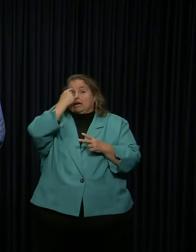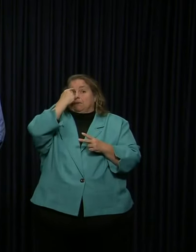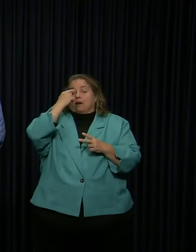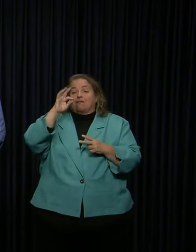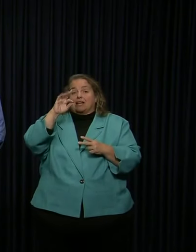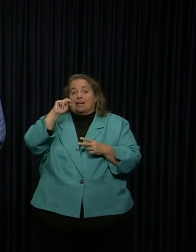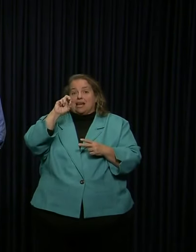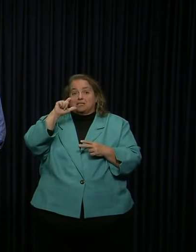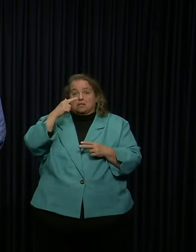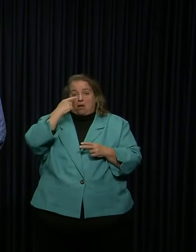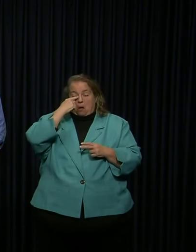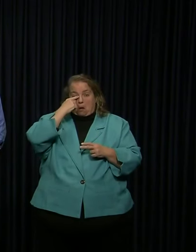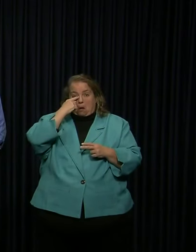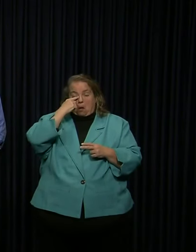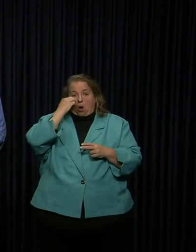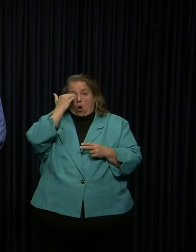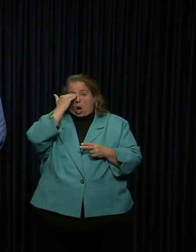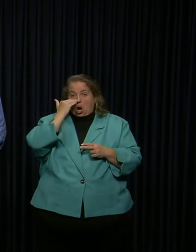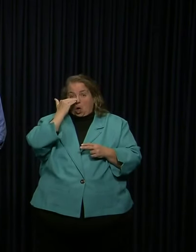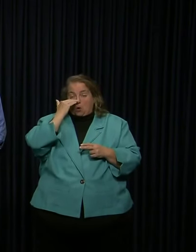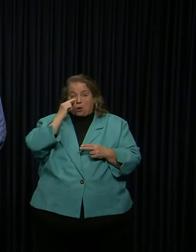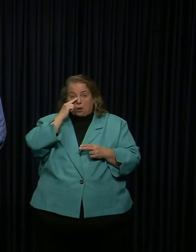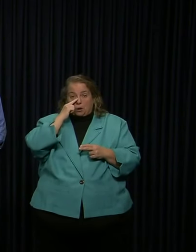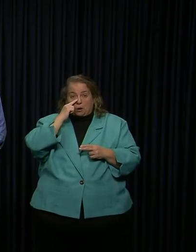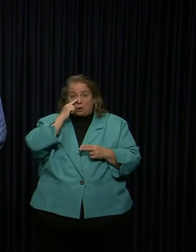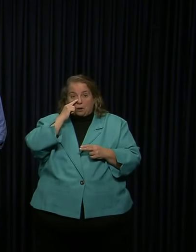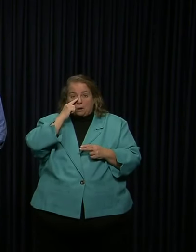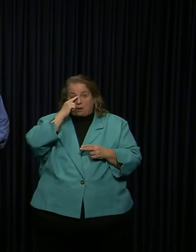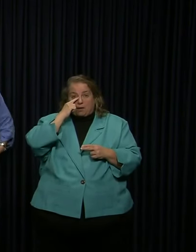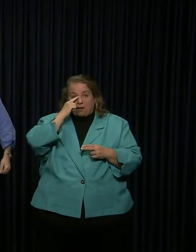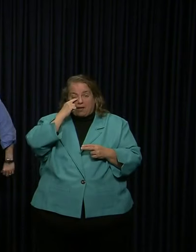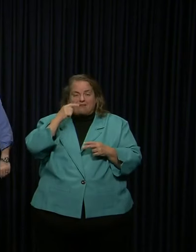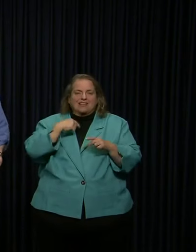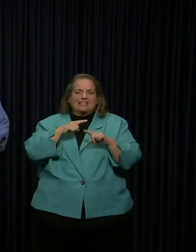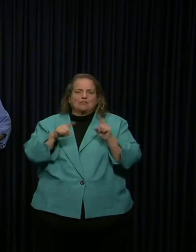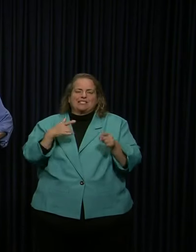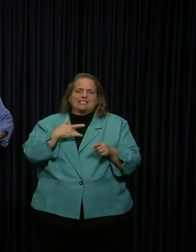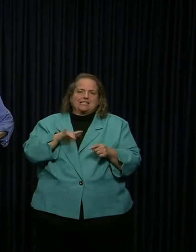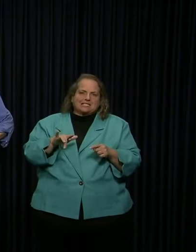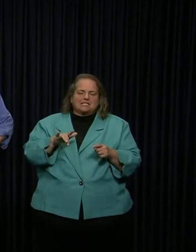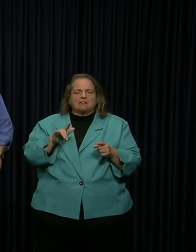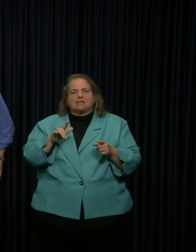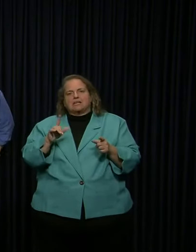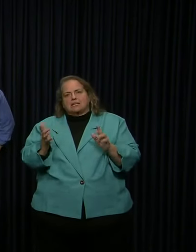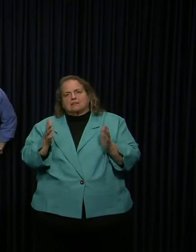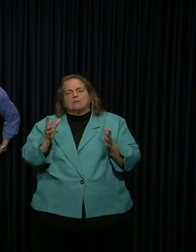NOW, SOME PAY QUARTERLY. SOME PAY YEARLY AND AGAIN I'M